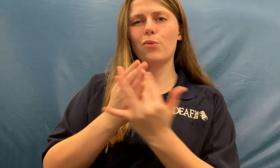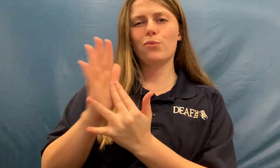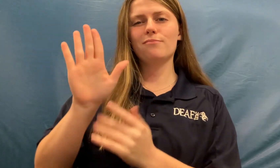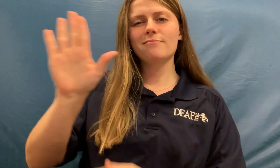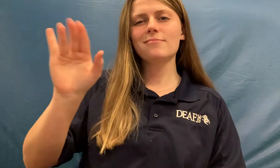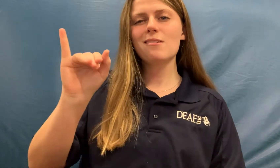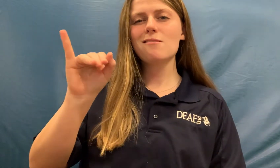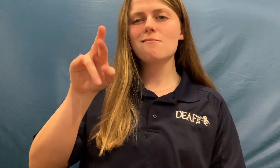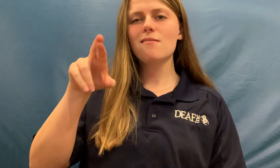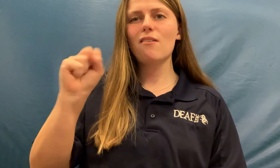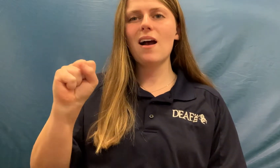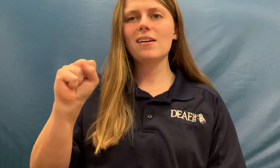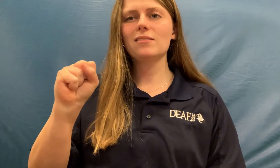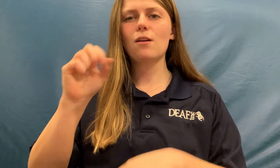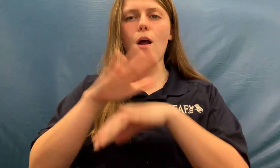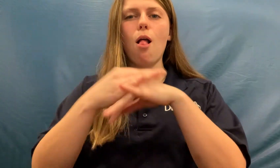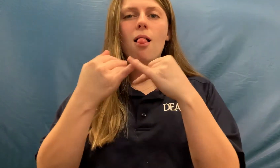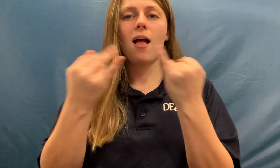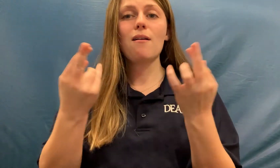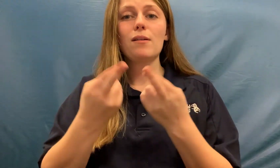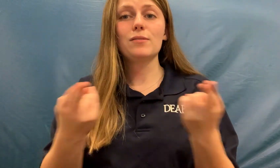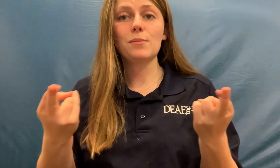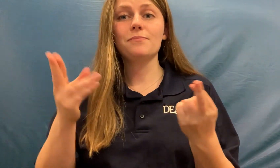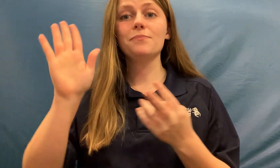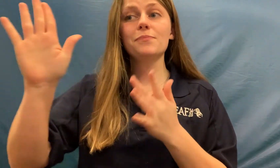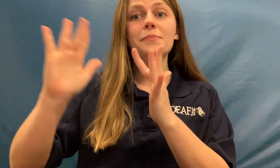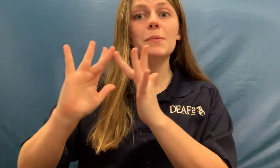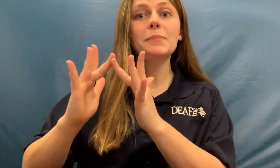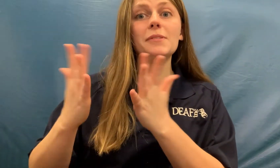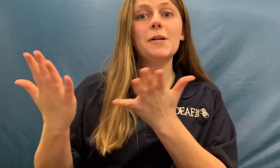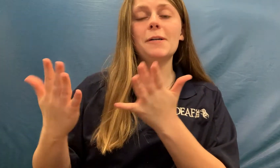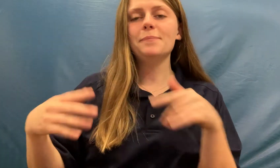using the IRS Where’s My Refund online resource